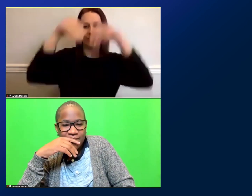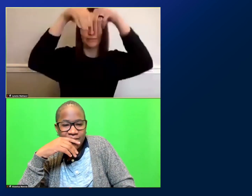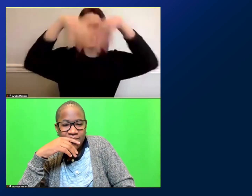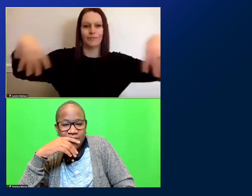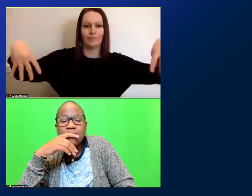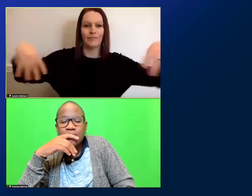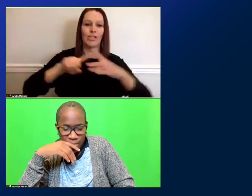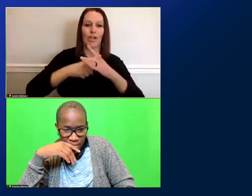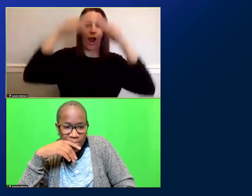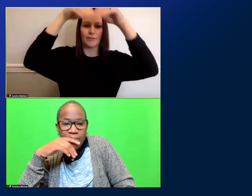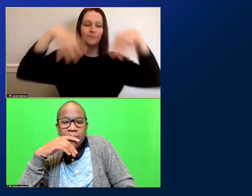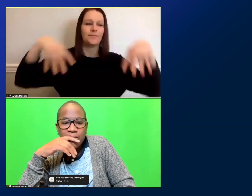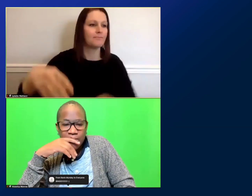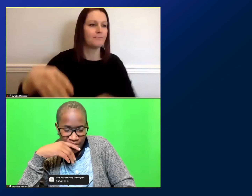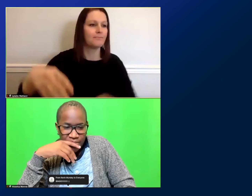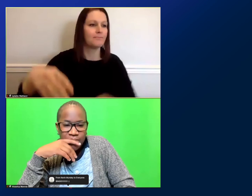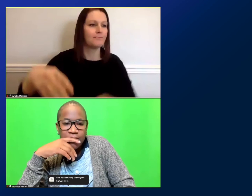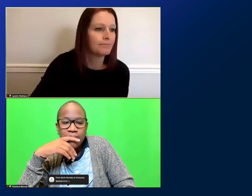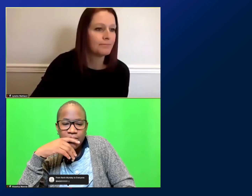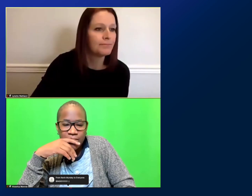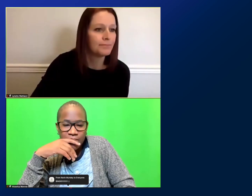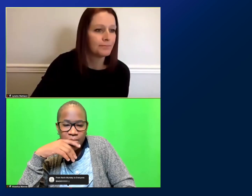and this is lynette exactly and we can draw like some type of hierarchy